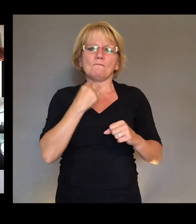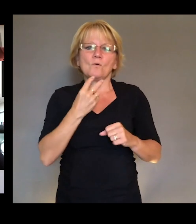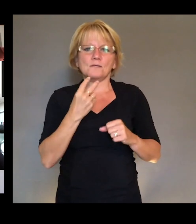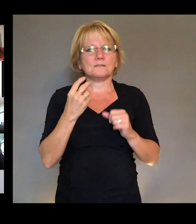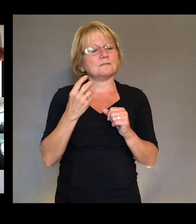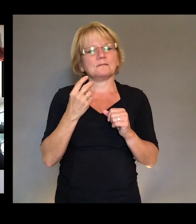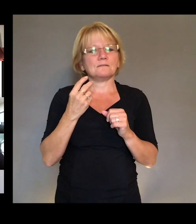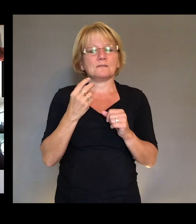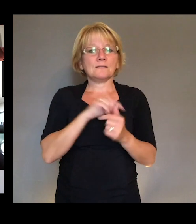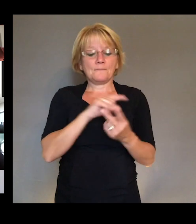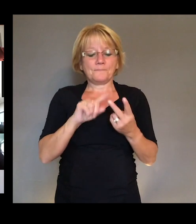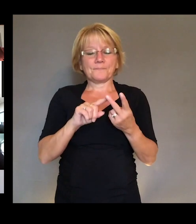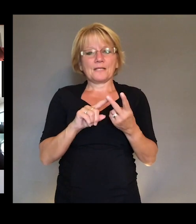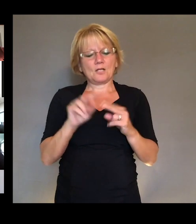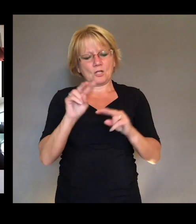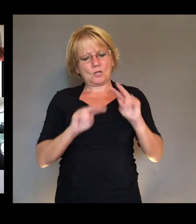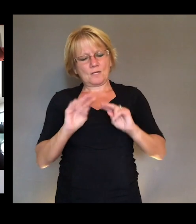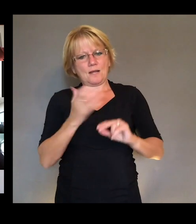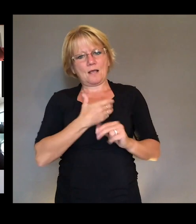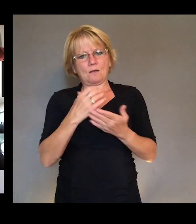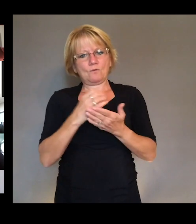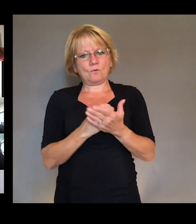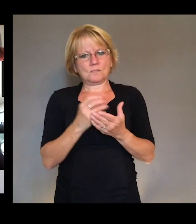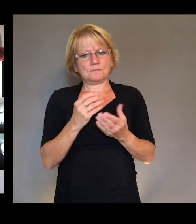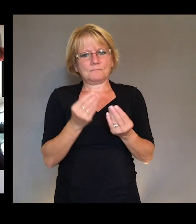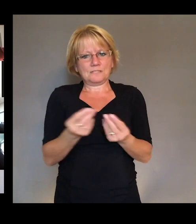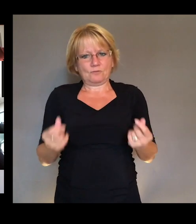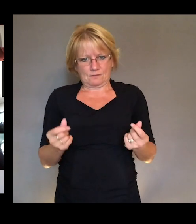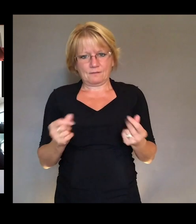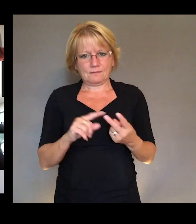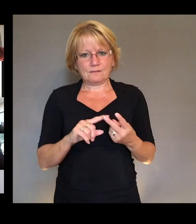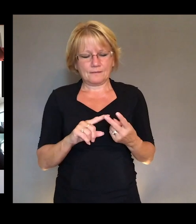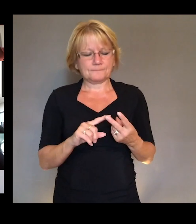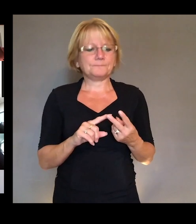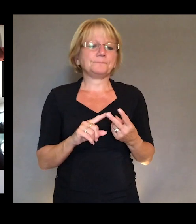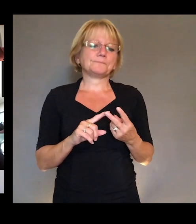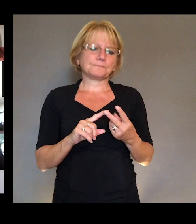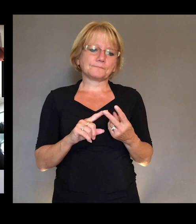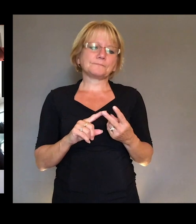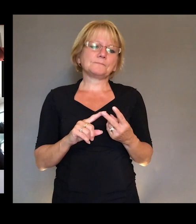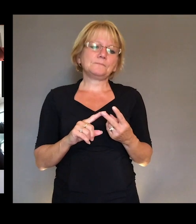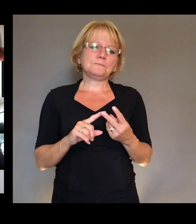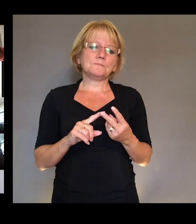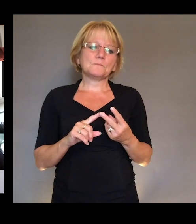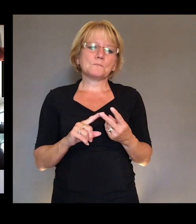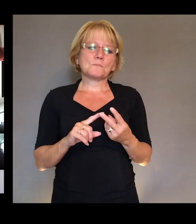we need to look at the course that we use. So I come out of the discipline of history and as other is Missy pointed out,